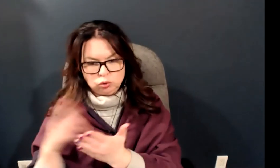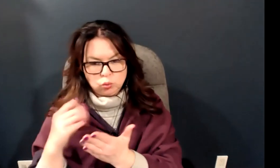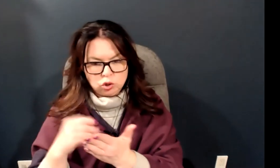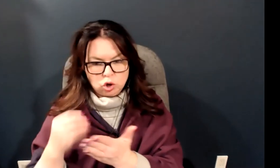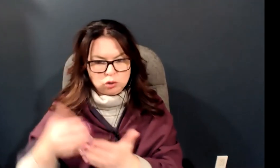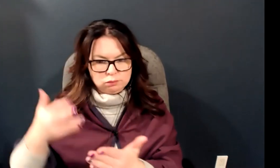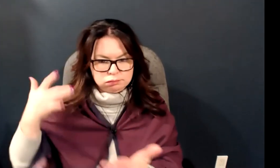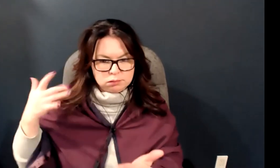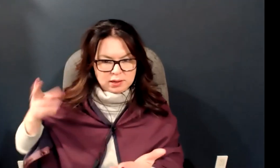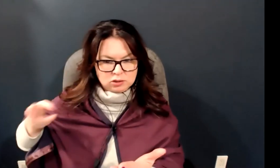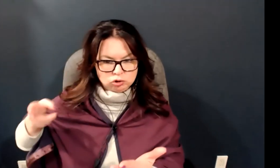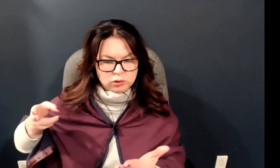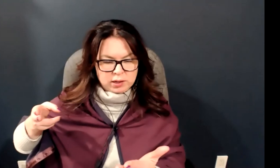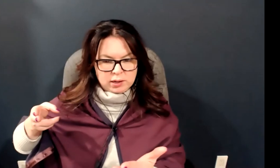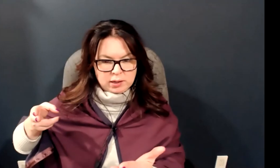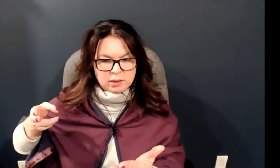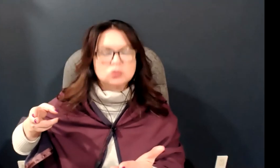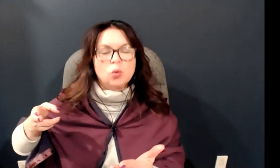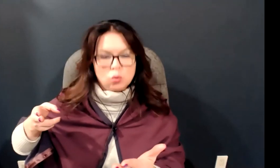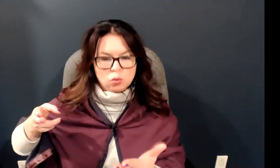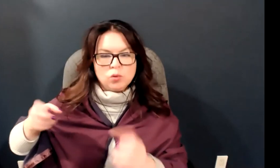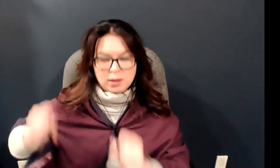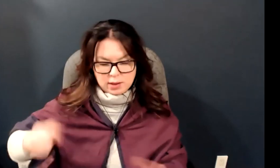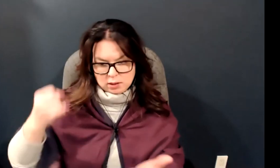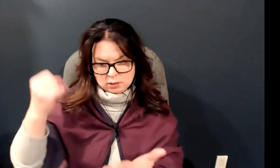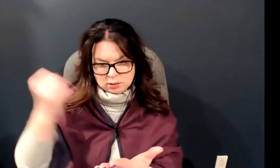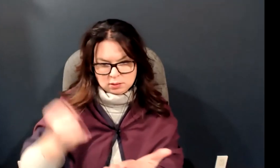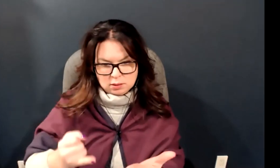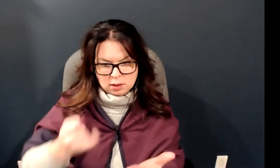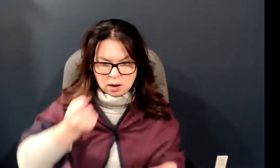the idea that this was something that needed to have a federal law against it, which seems